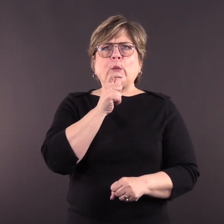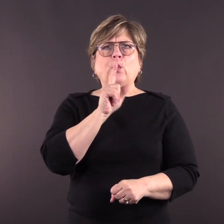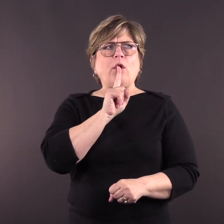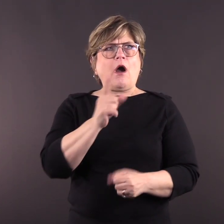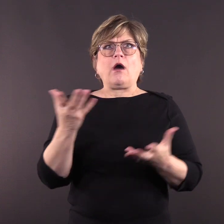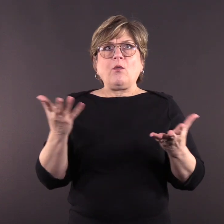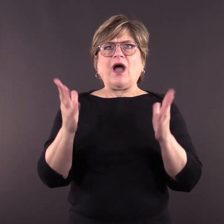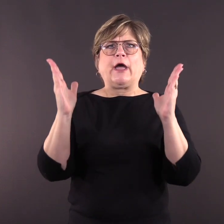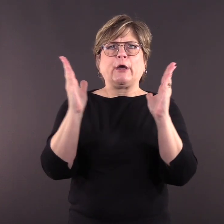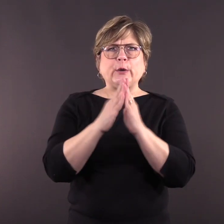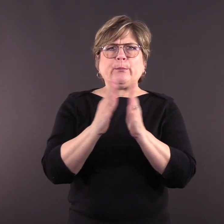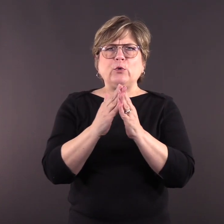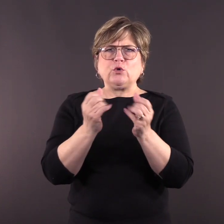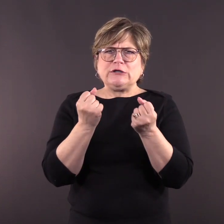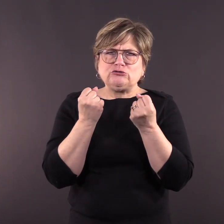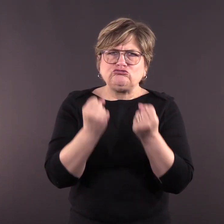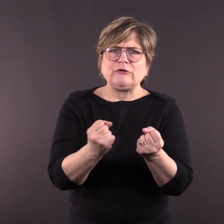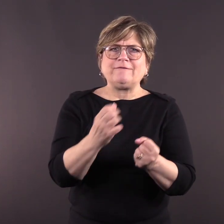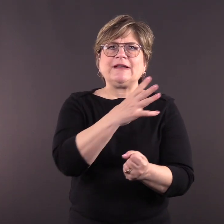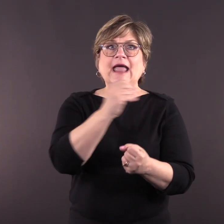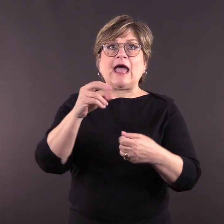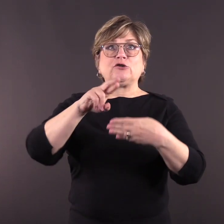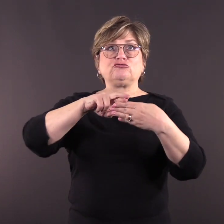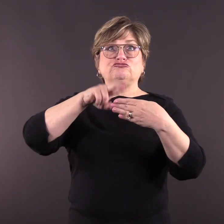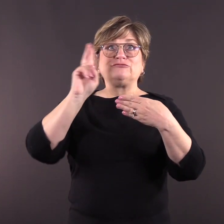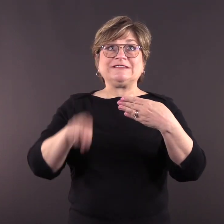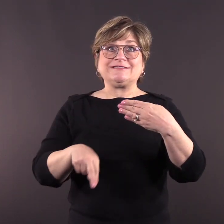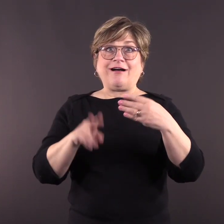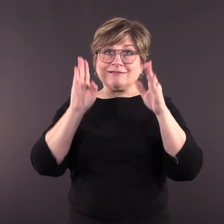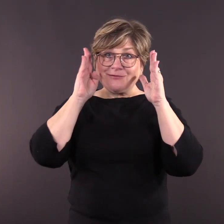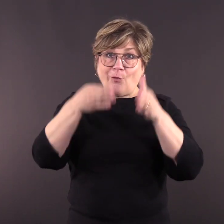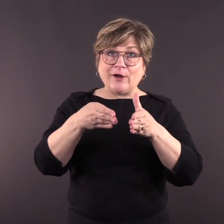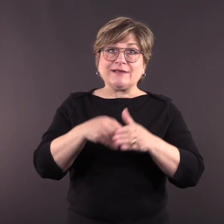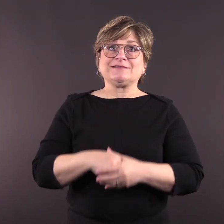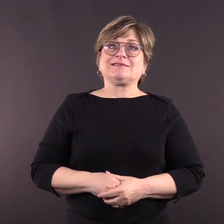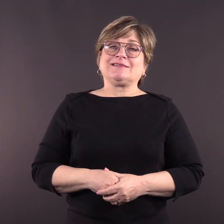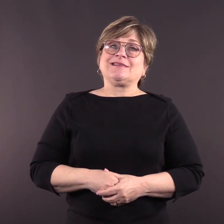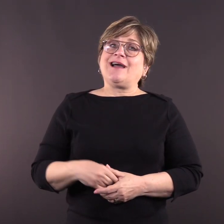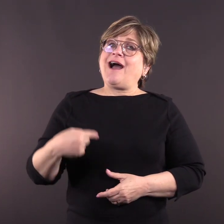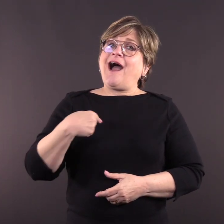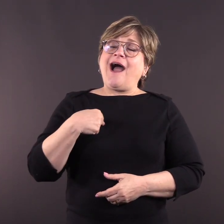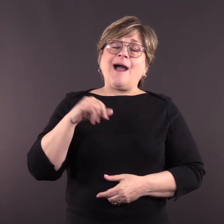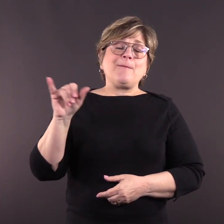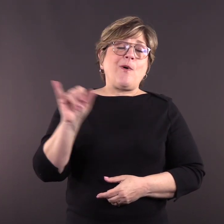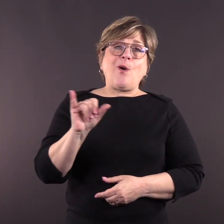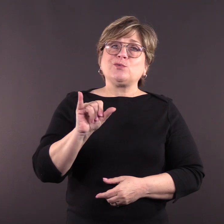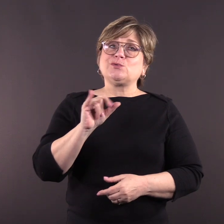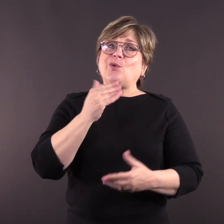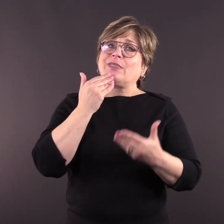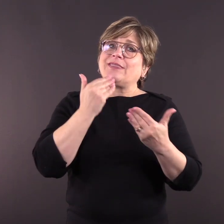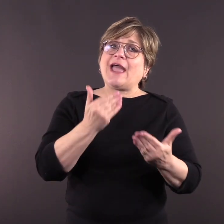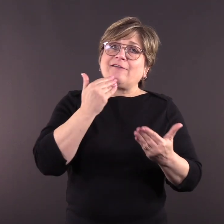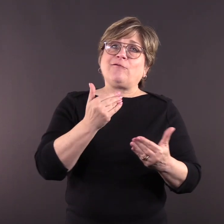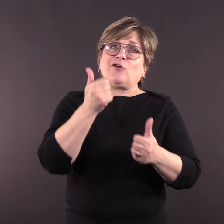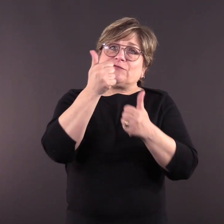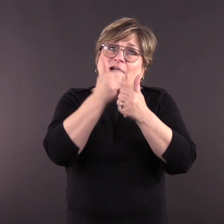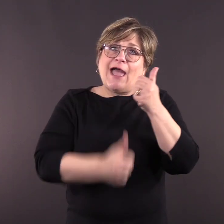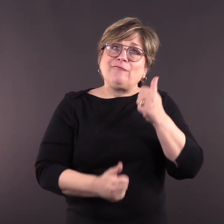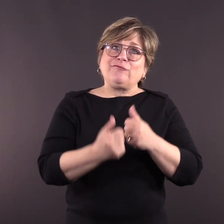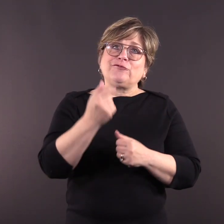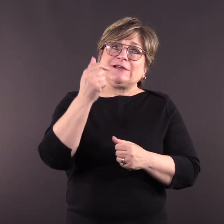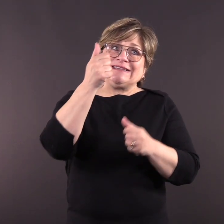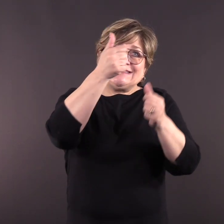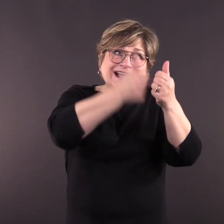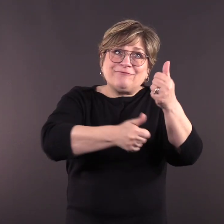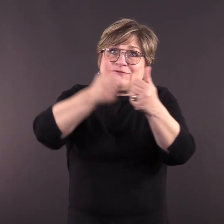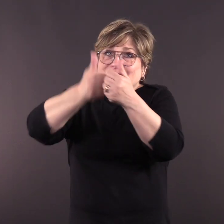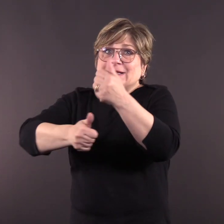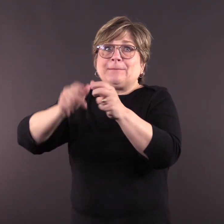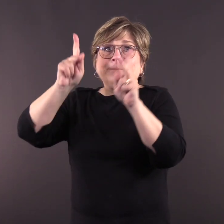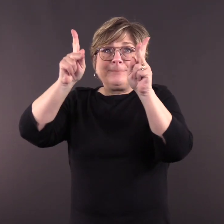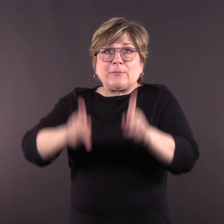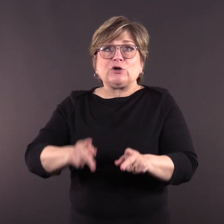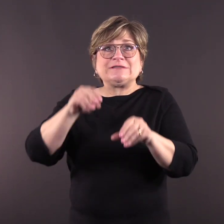community driven and results oriented. I am also thankful to every single person in the